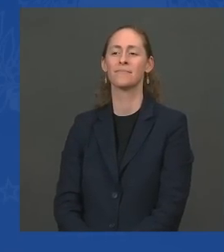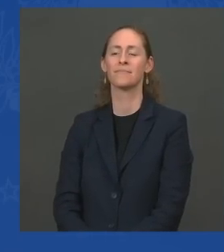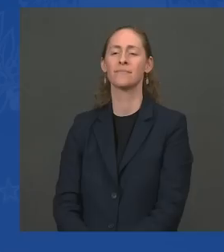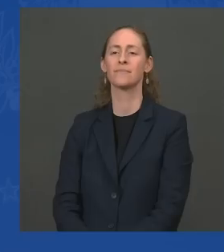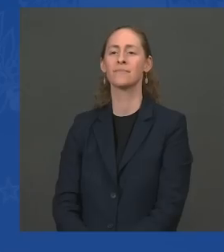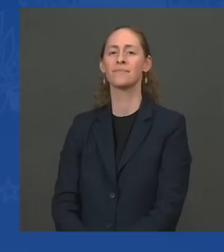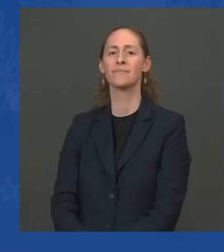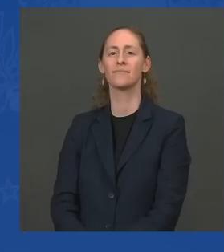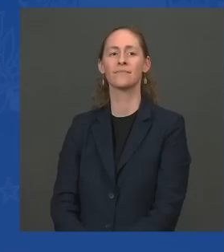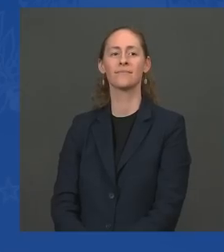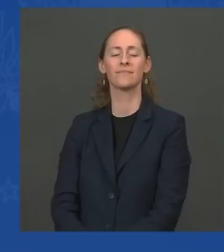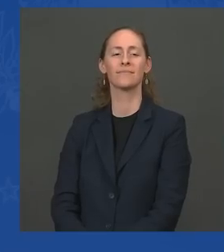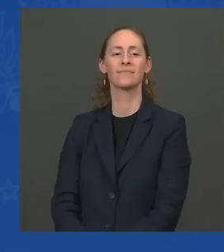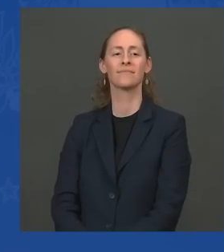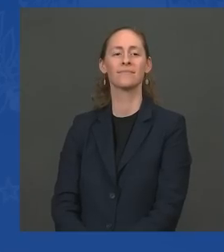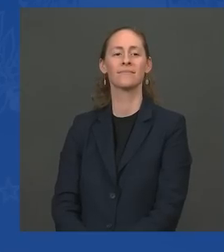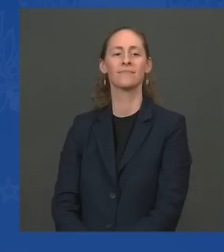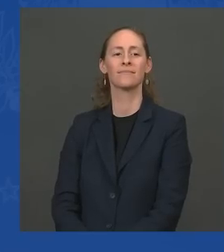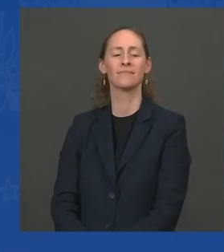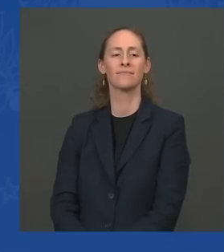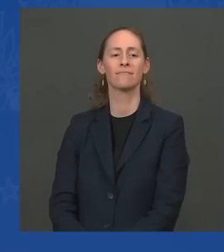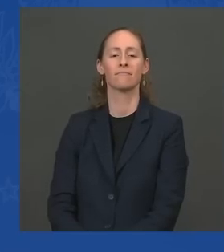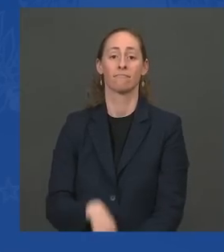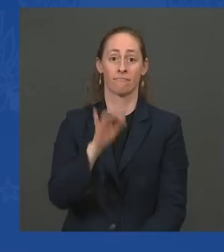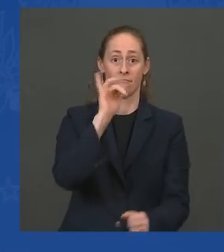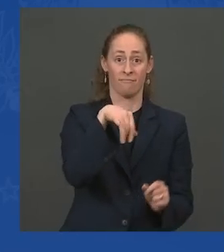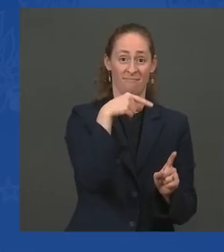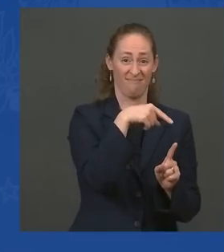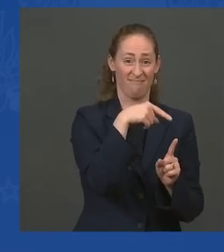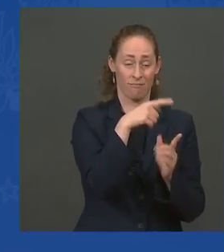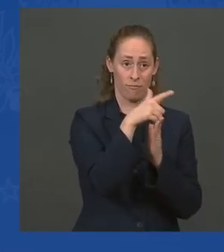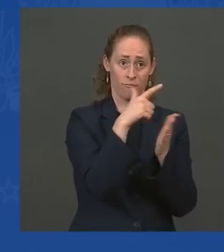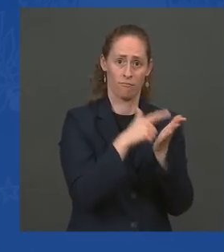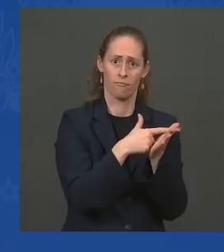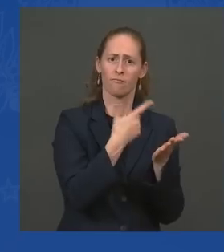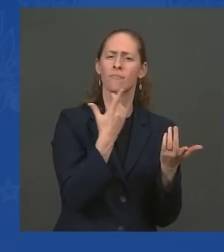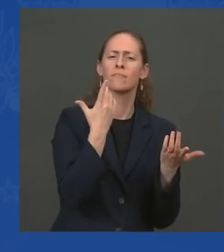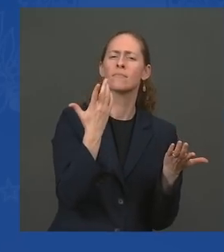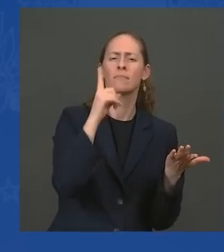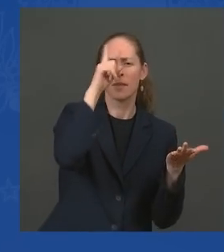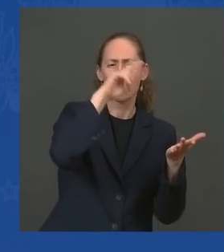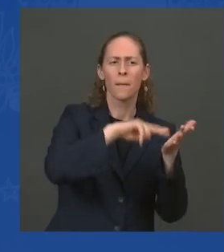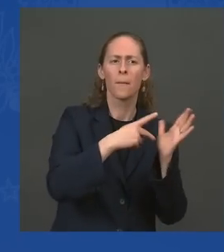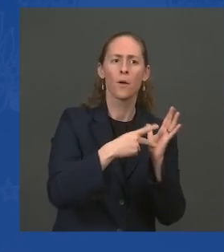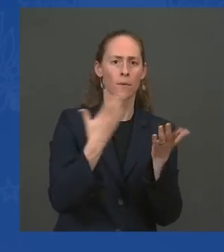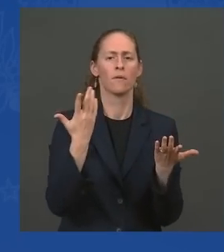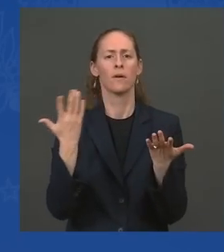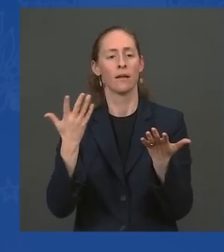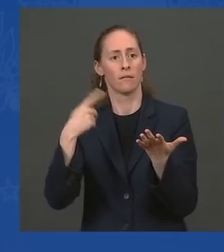The new law will help encourage consumers to adopt EVs by strengthening public and private sector investment